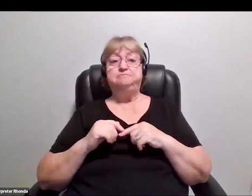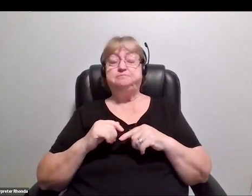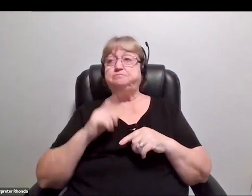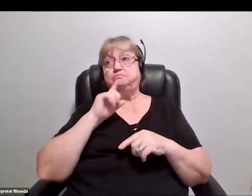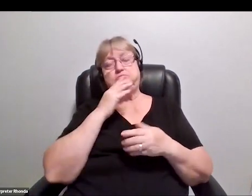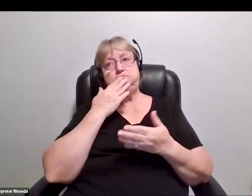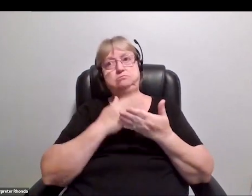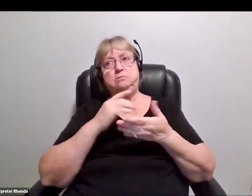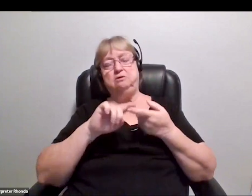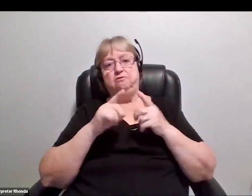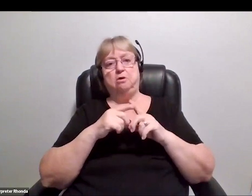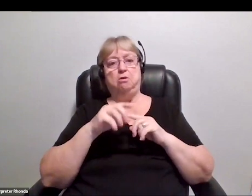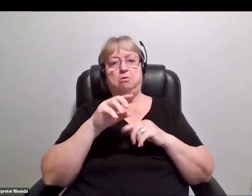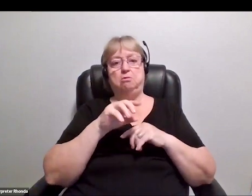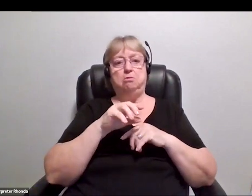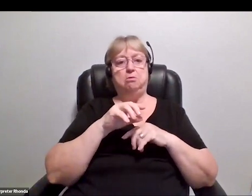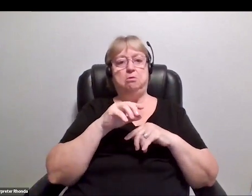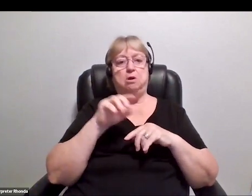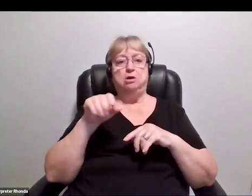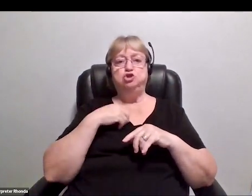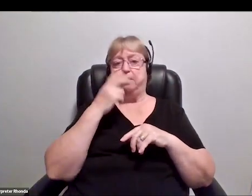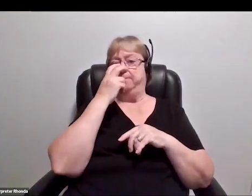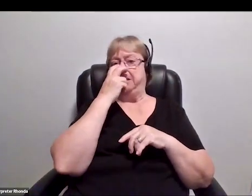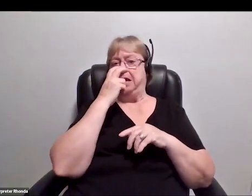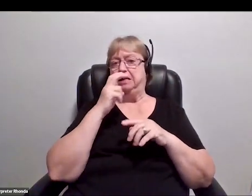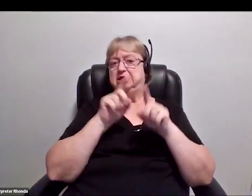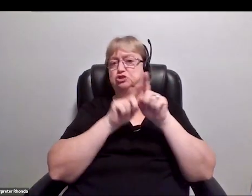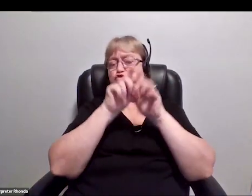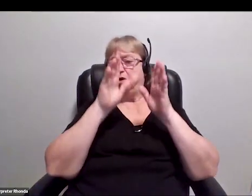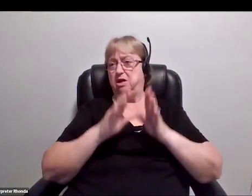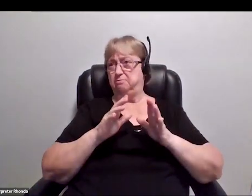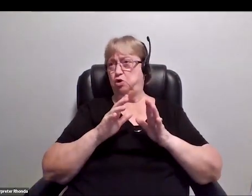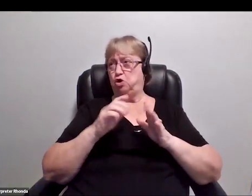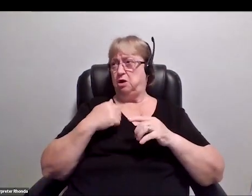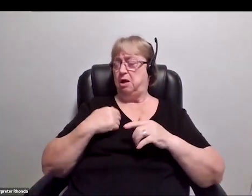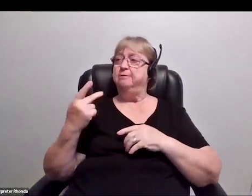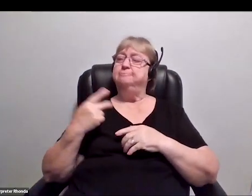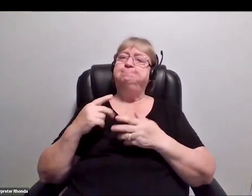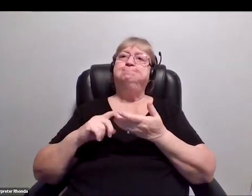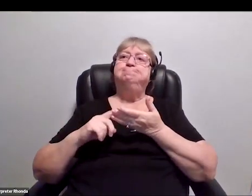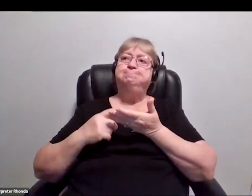Wanda Diaz-Merced, who is a blind astronomer, and I were having some conversations about accessibility,